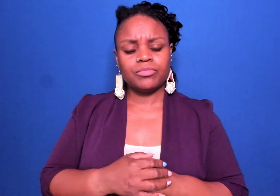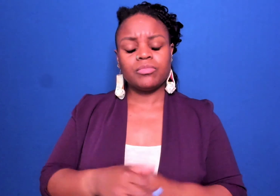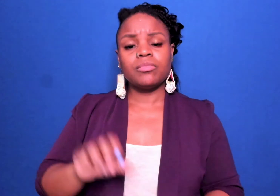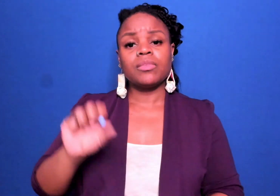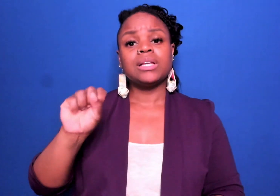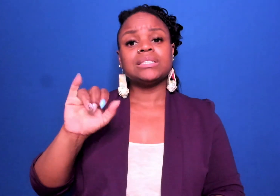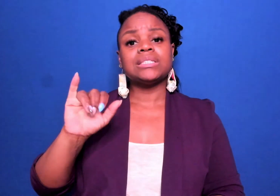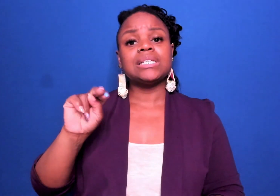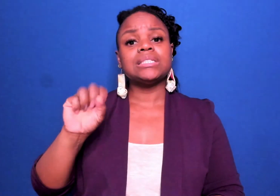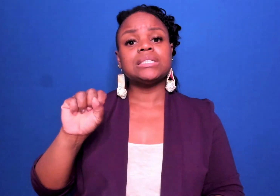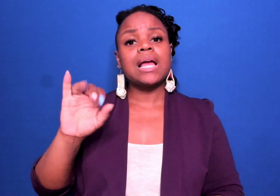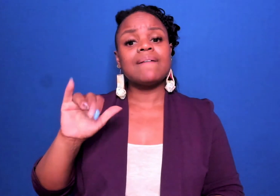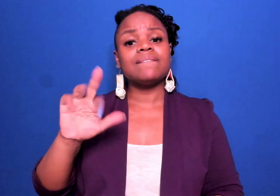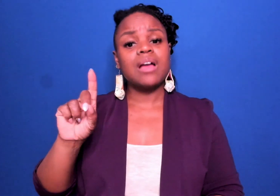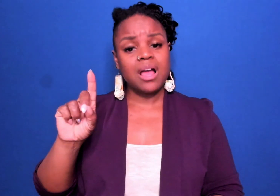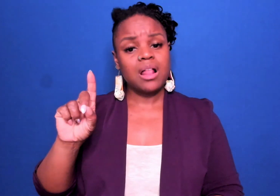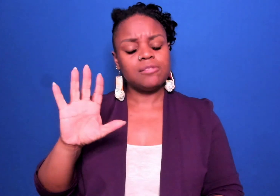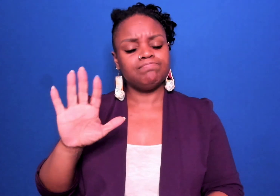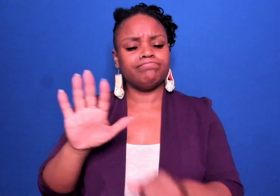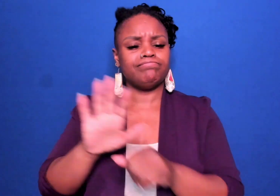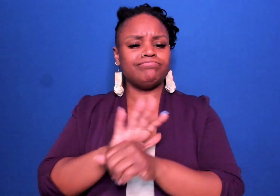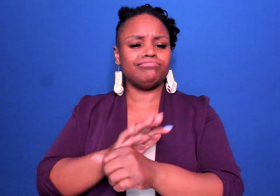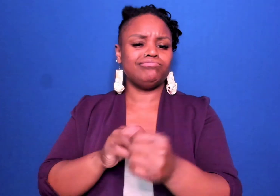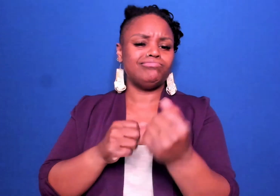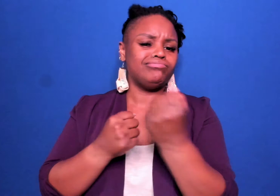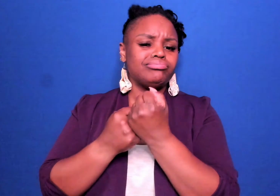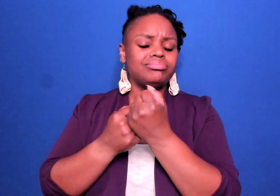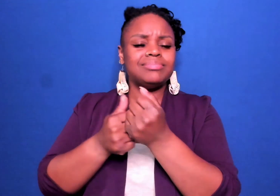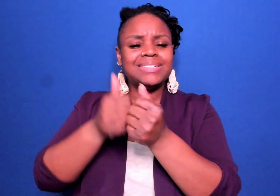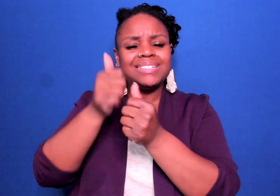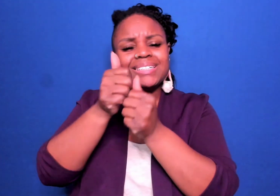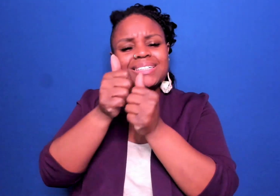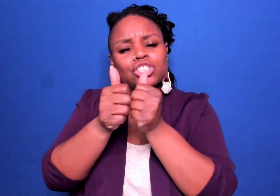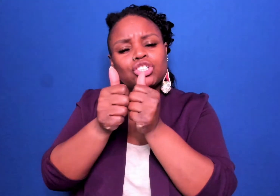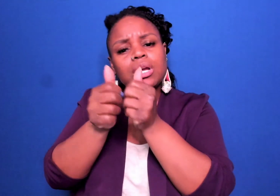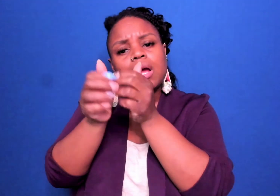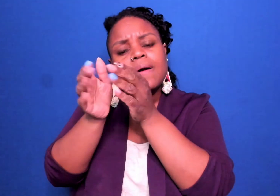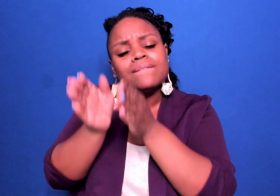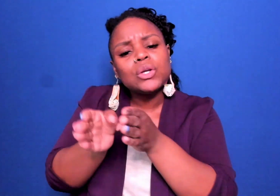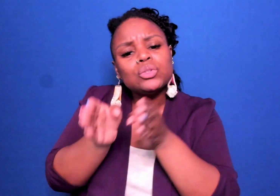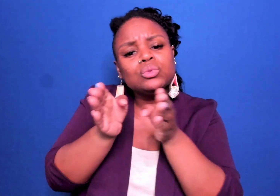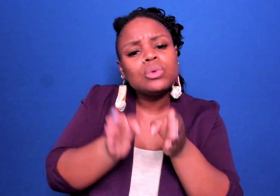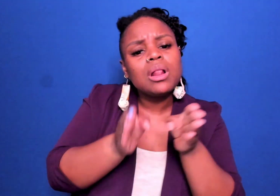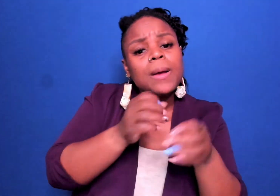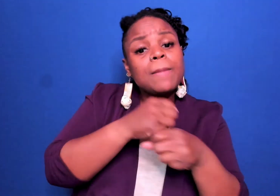Sins Invalid fully supports each individual